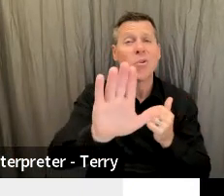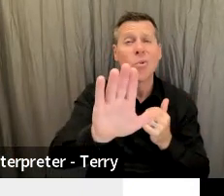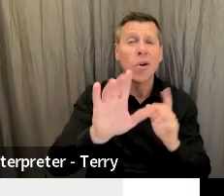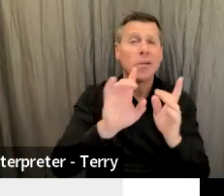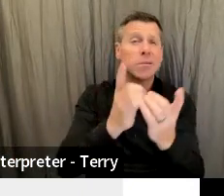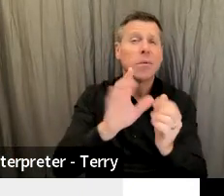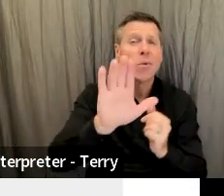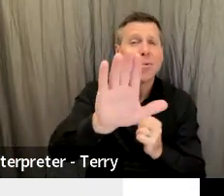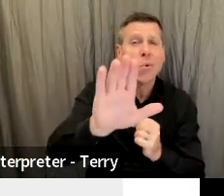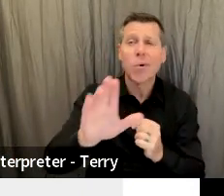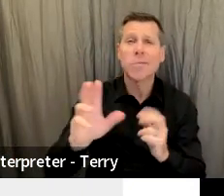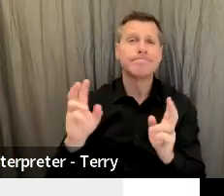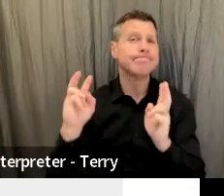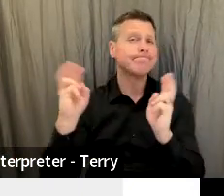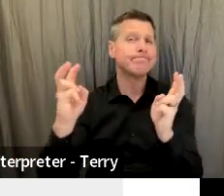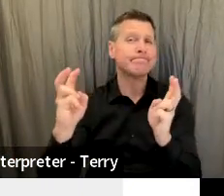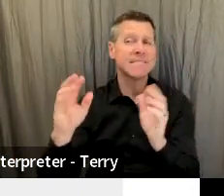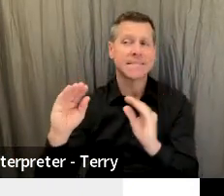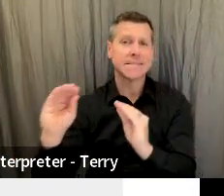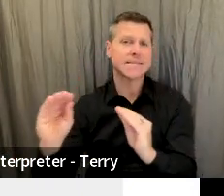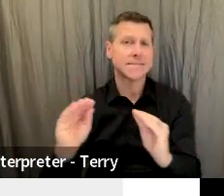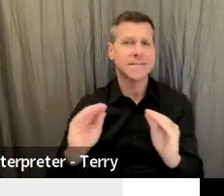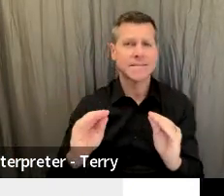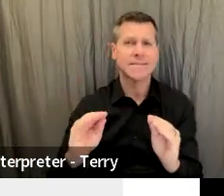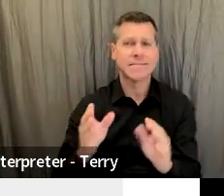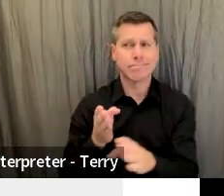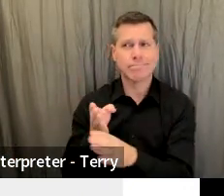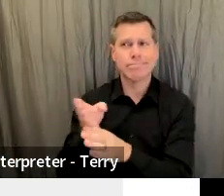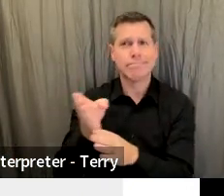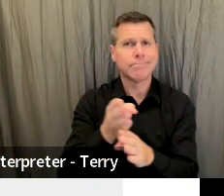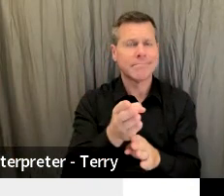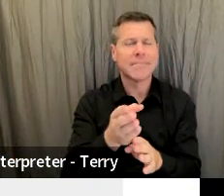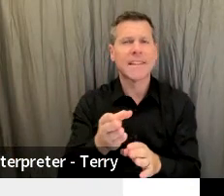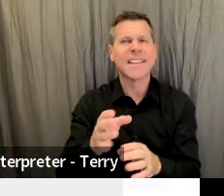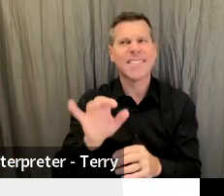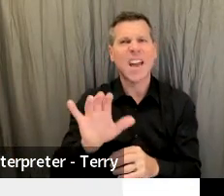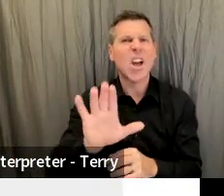you know, exactly how much academic freedom you have